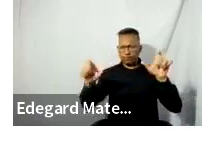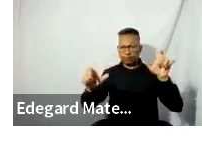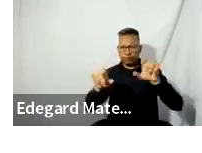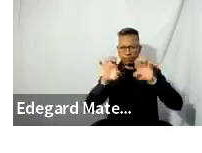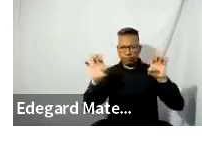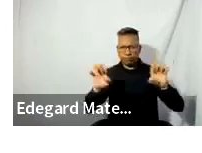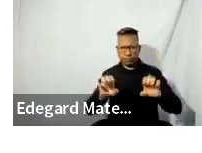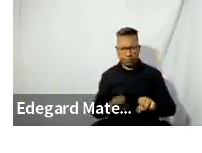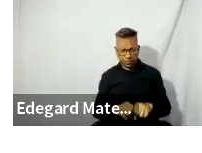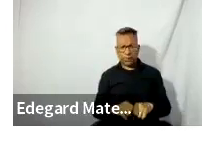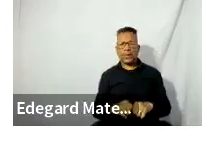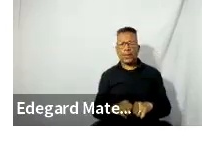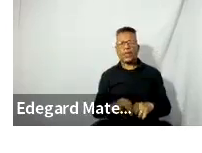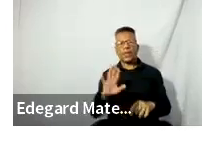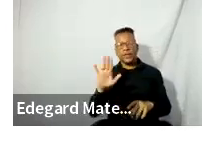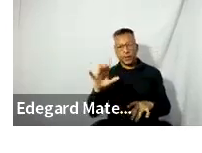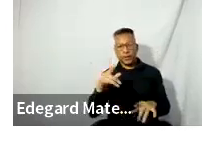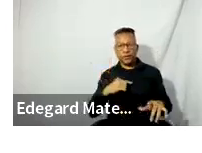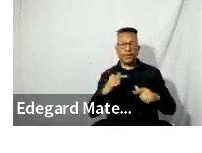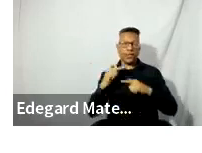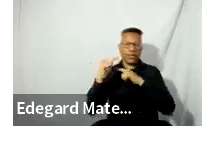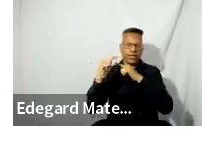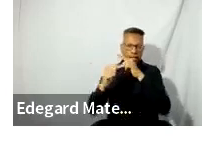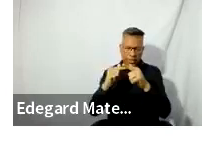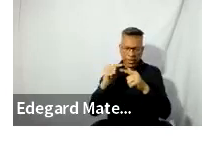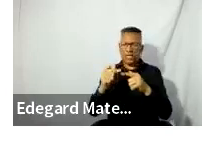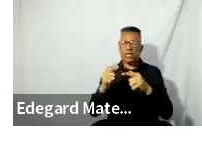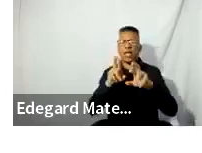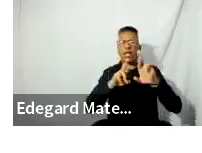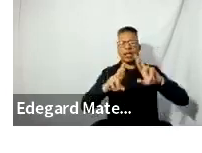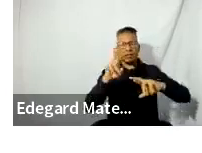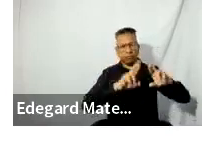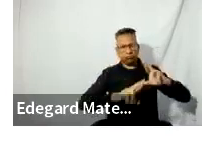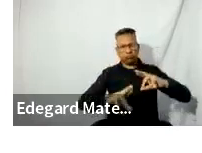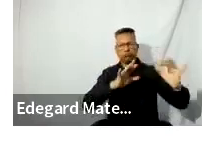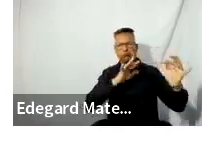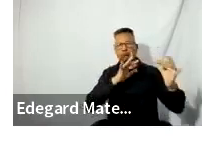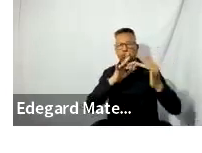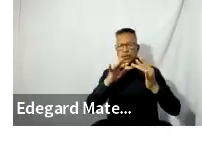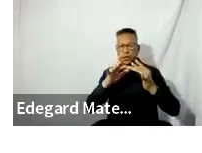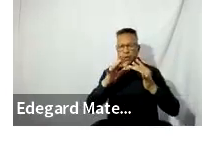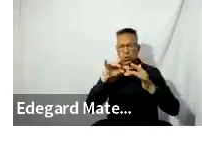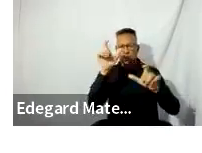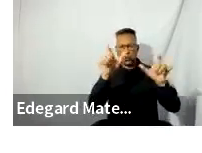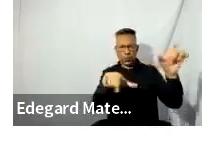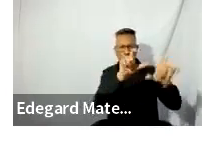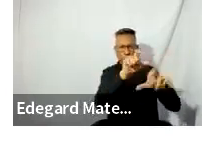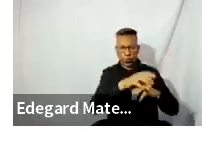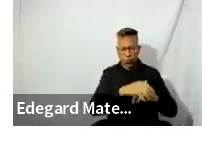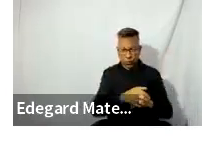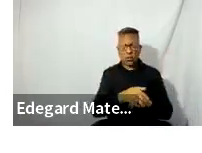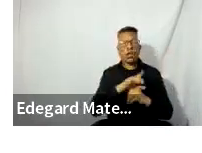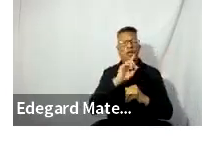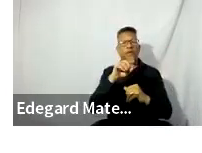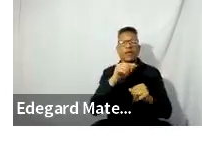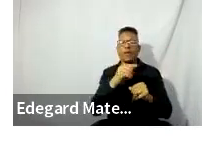. From From this one of the basic this one of the basic principles of our f our will is the our will is the Principle of division of functions